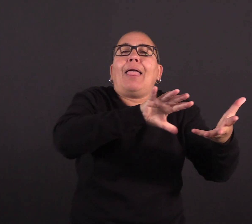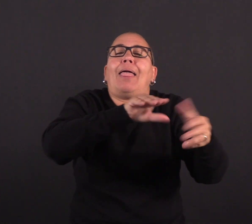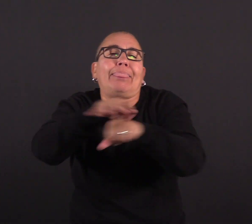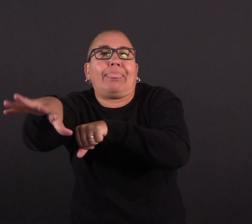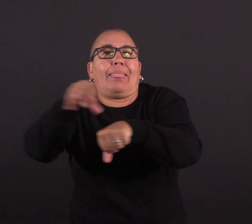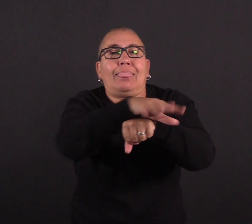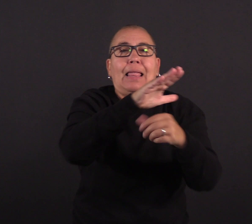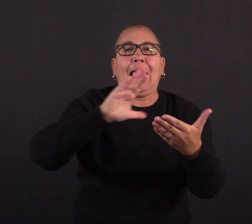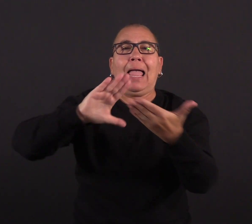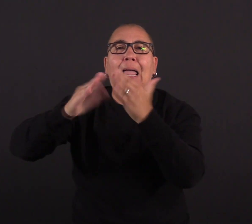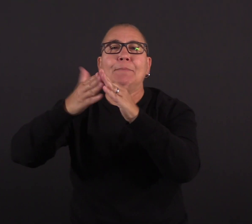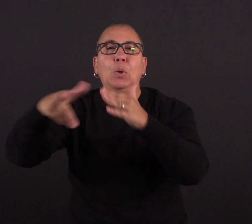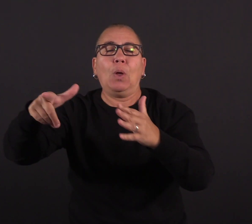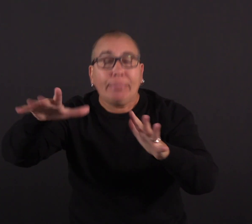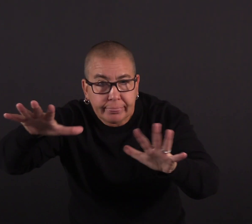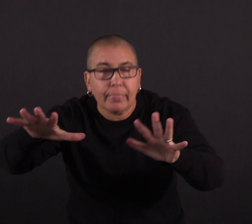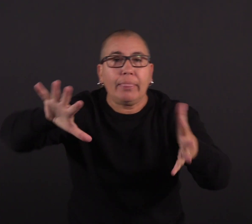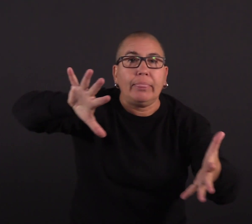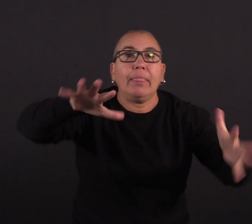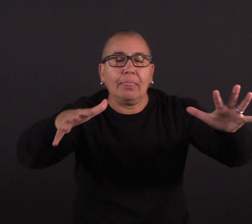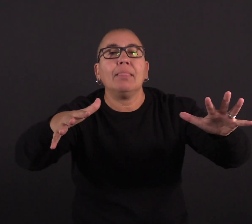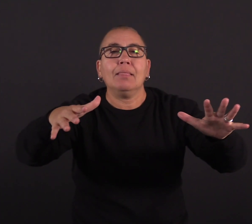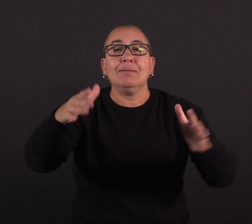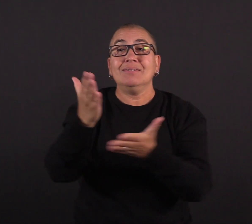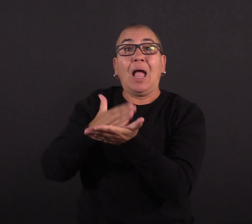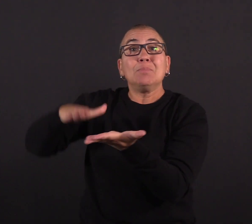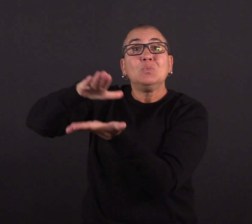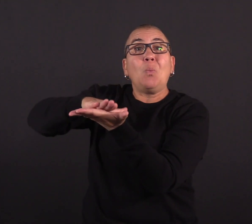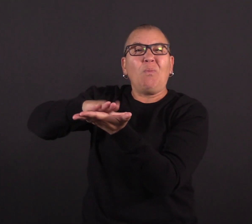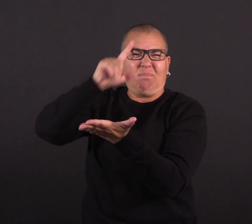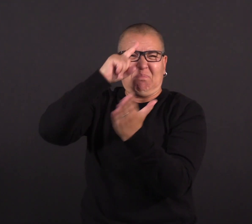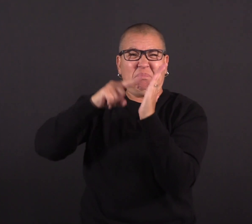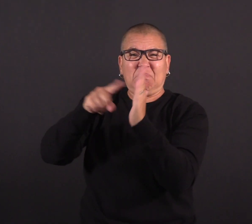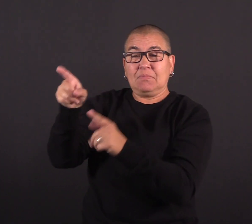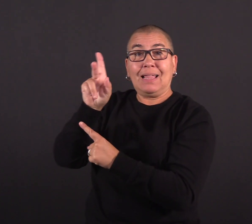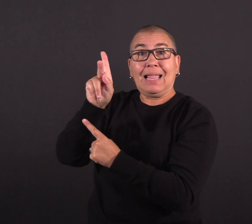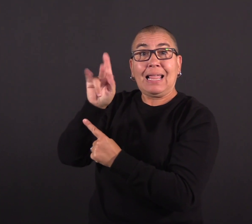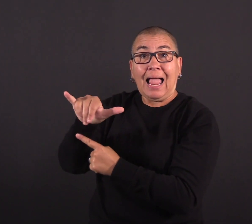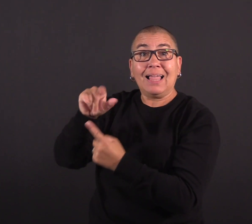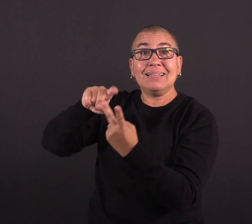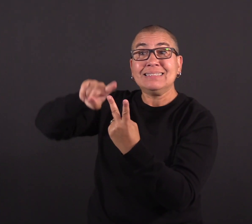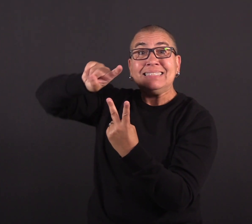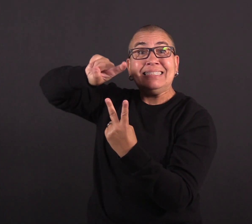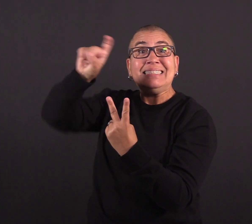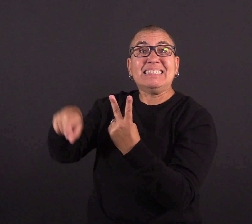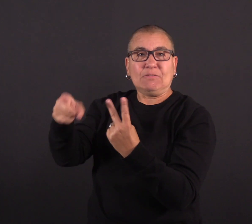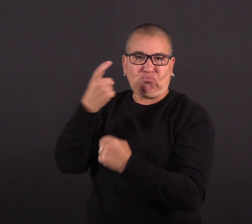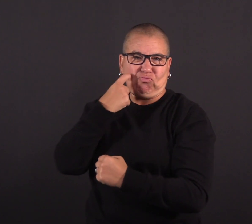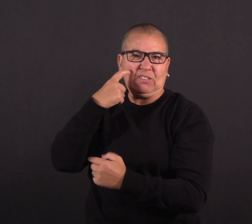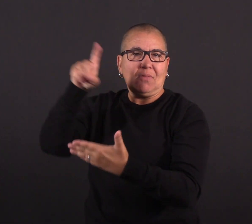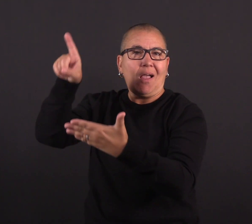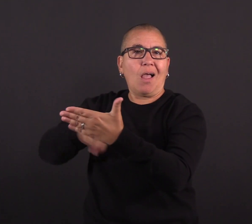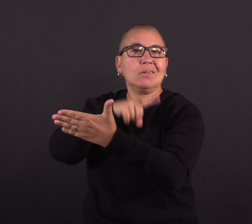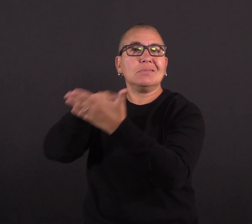classes due to a surge in respiratory illnesses. And the virus struck the White House again with